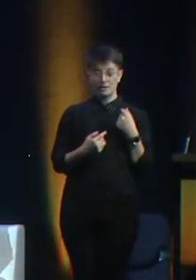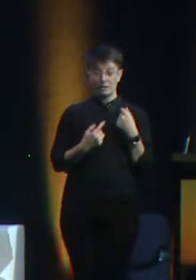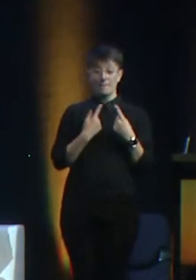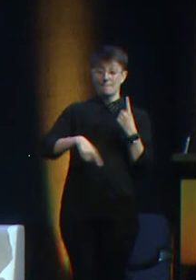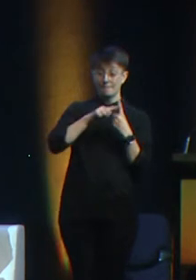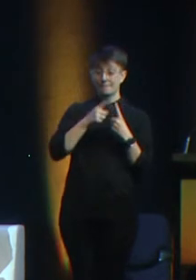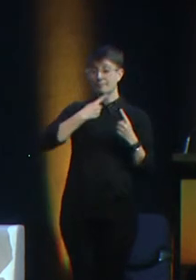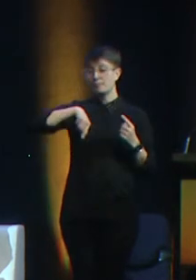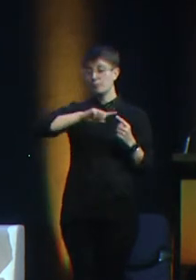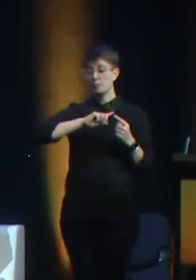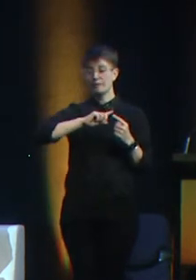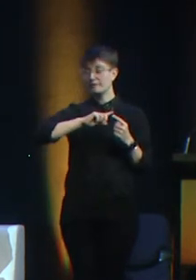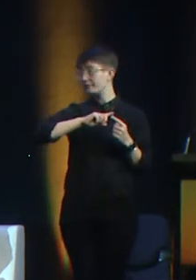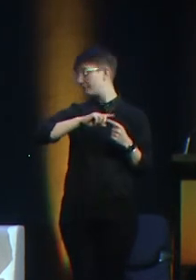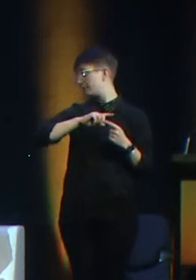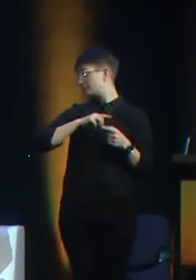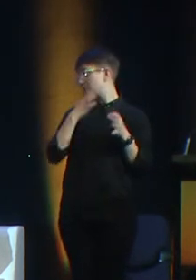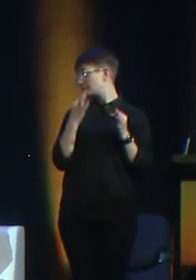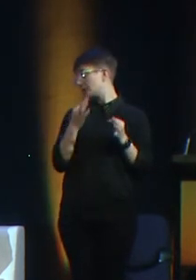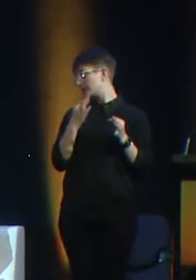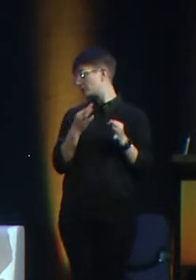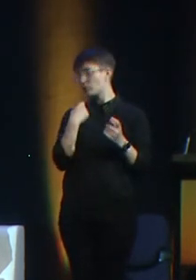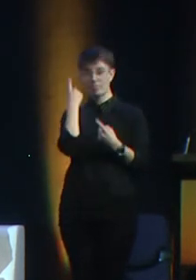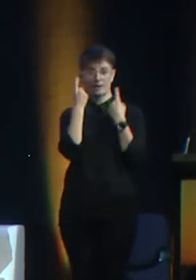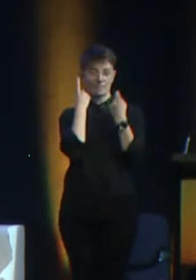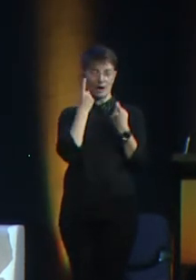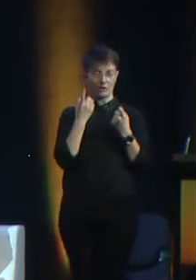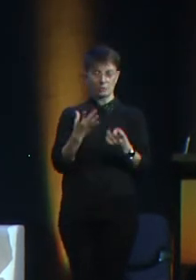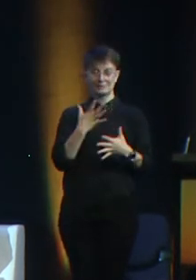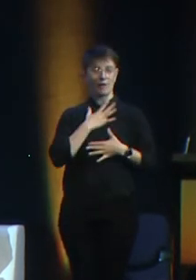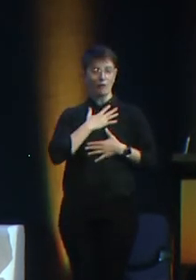of the game ourselves as well internally, so currently we've got a position out for